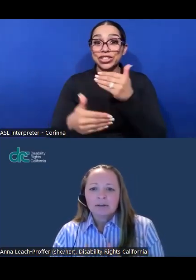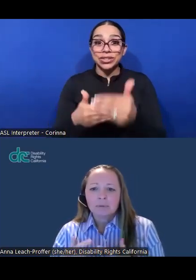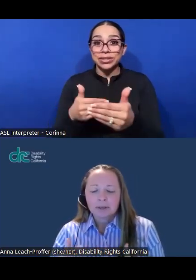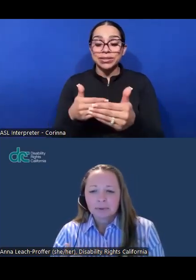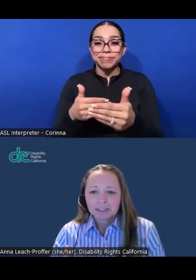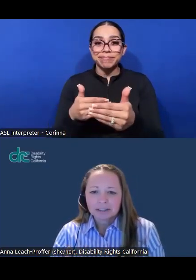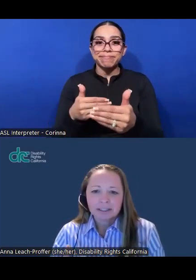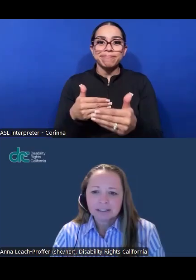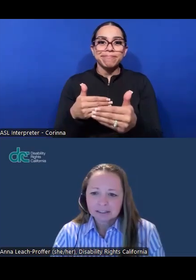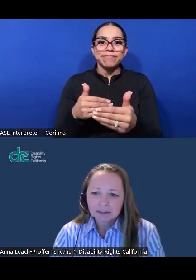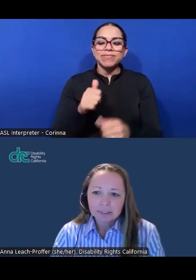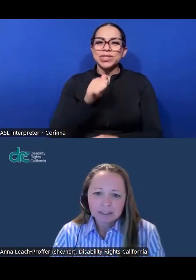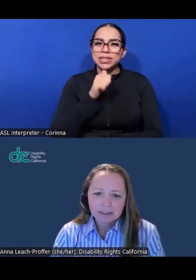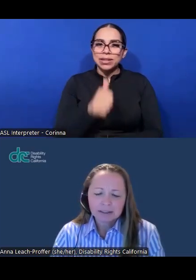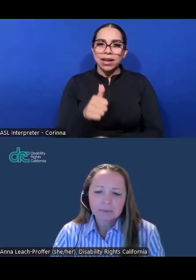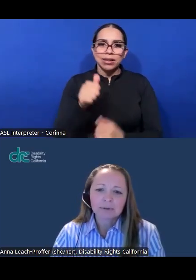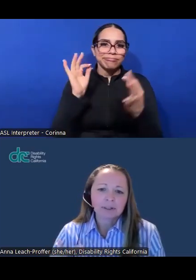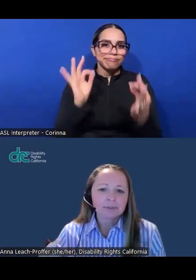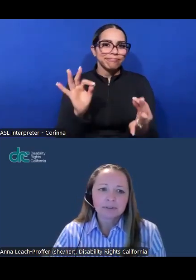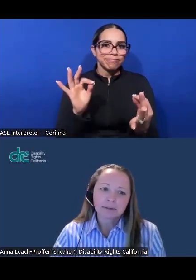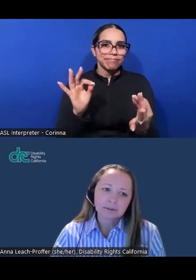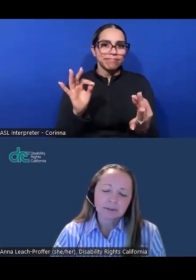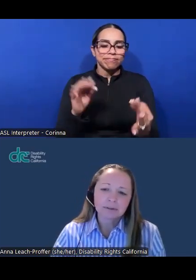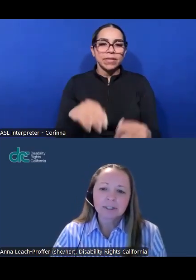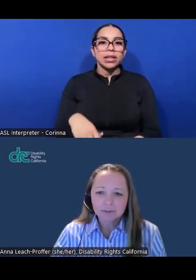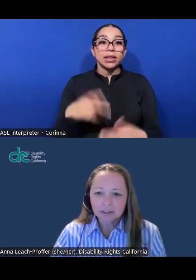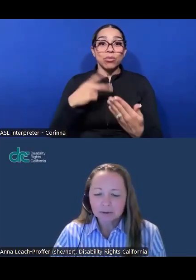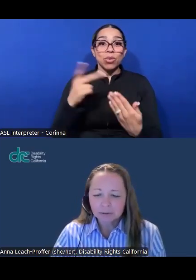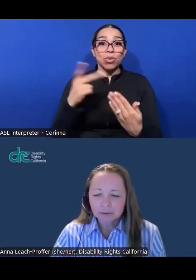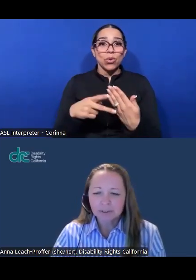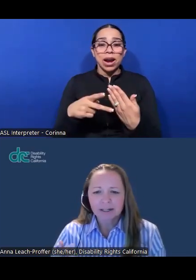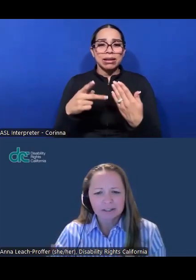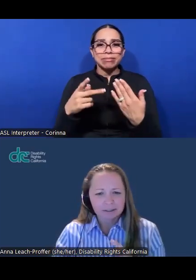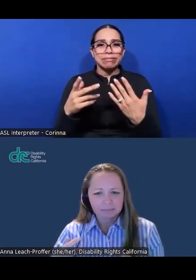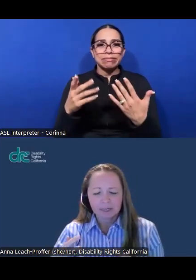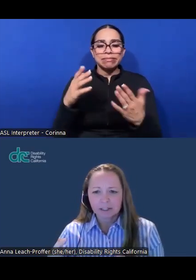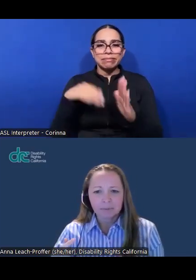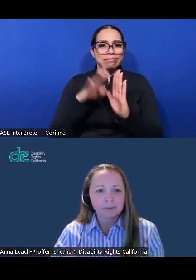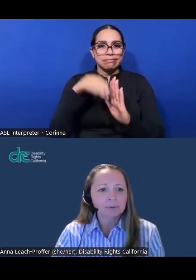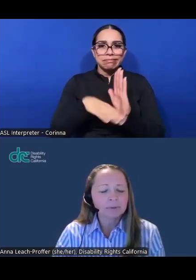where we needed it to be, and the program struggled to achieve that goal to actually match people.